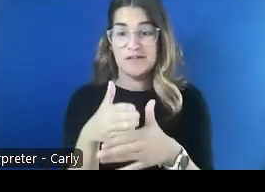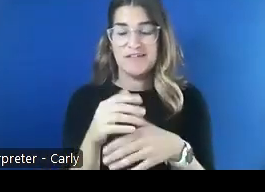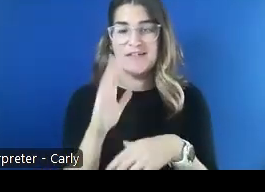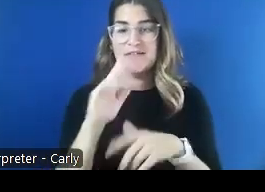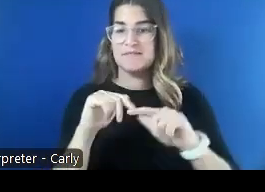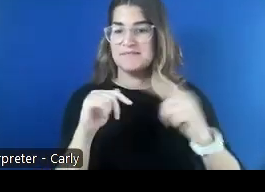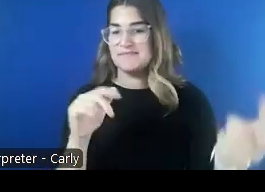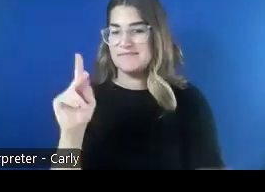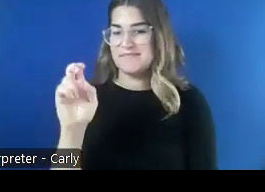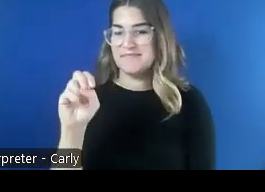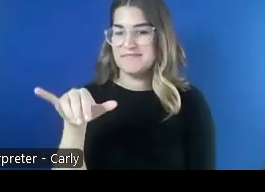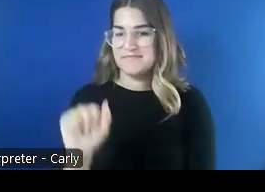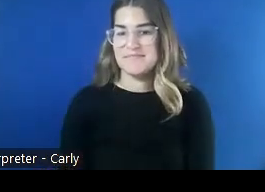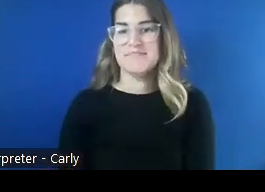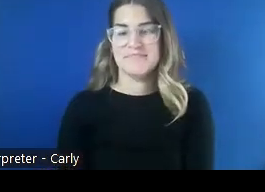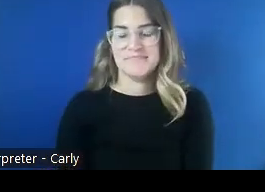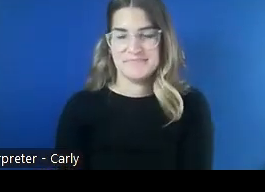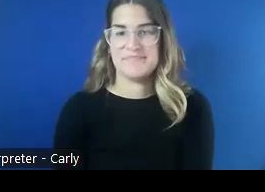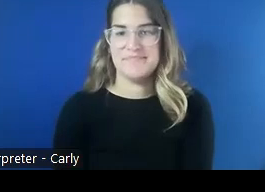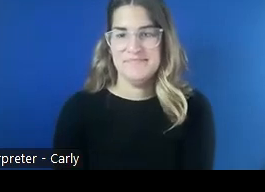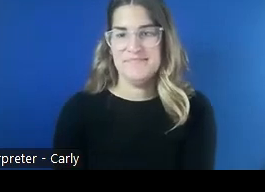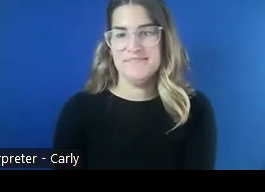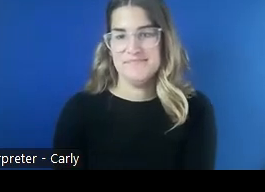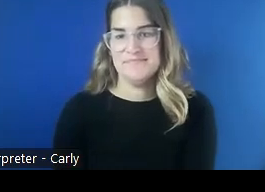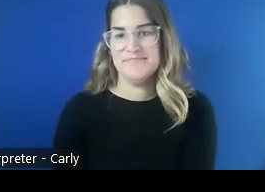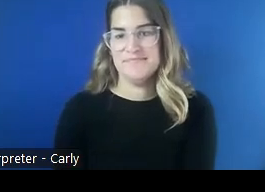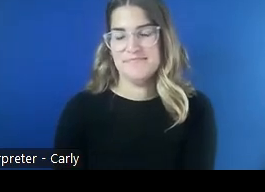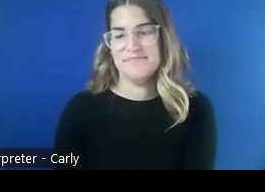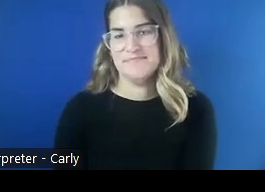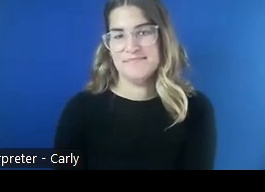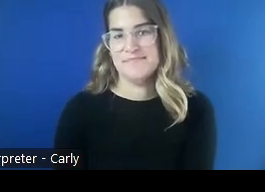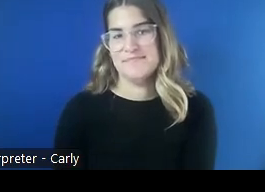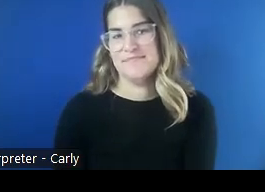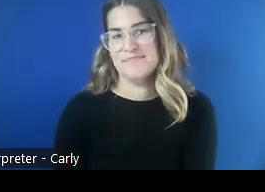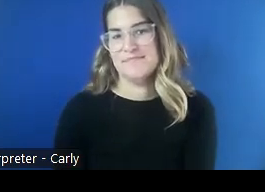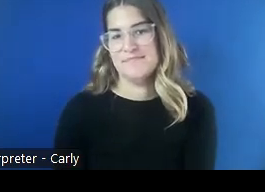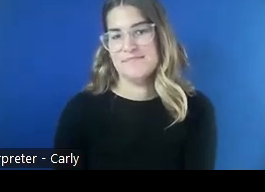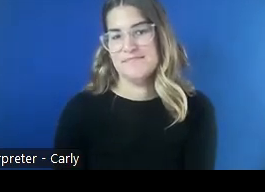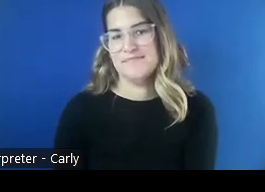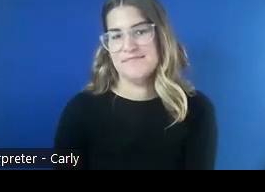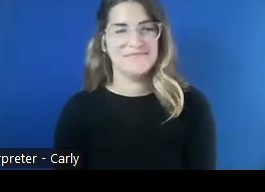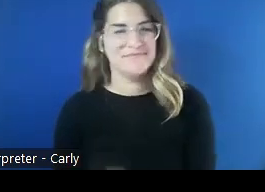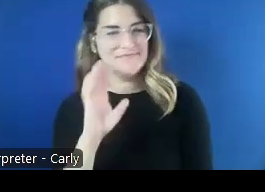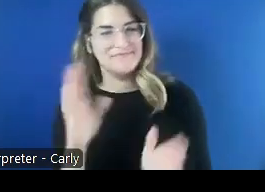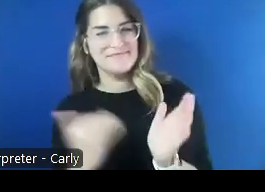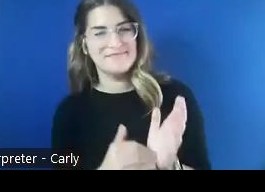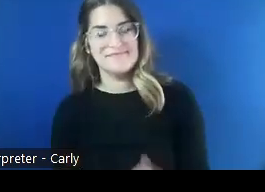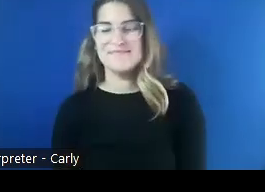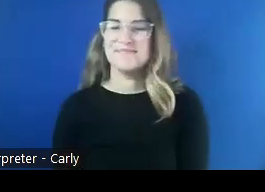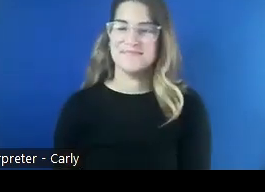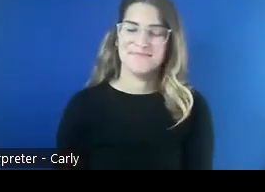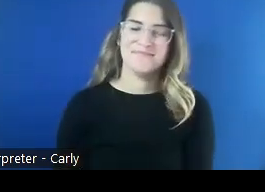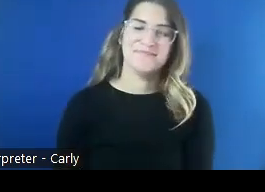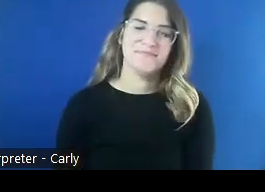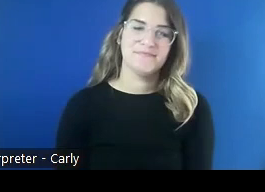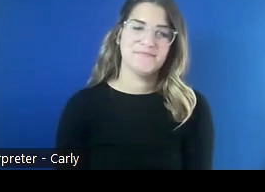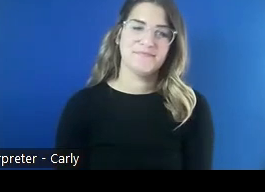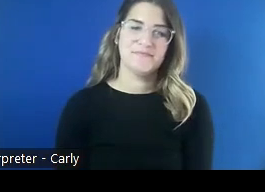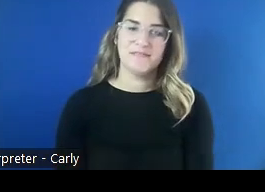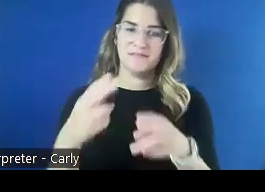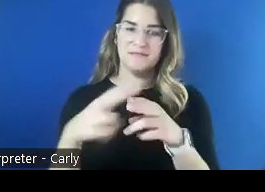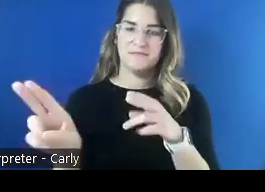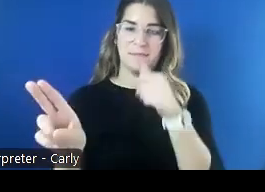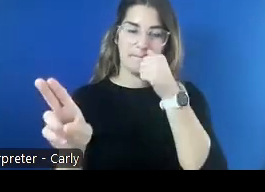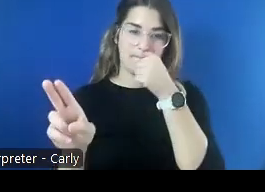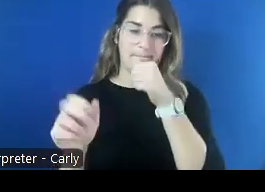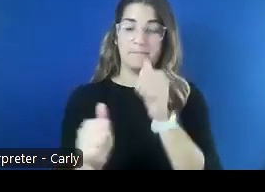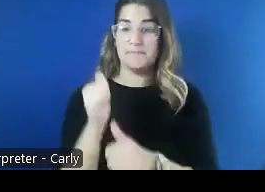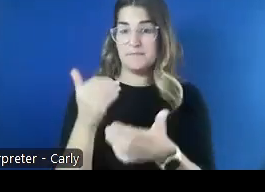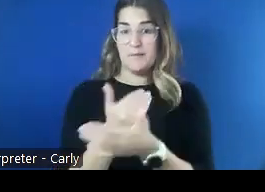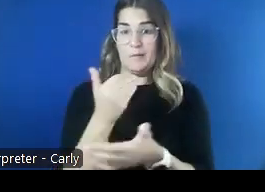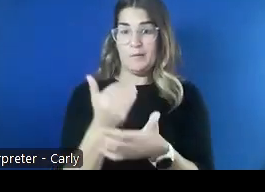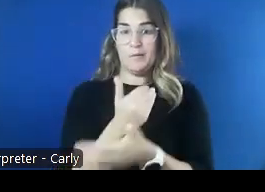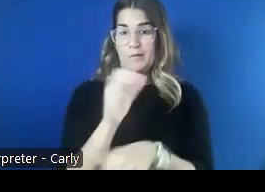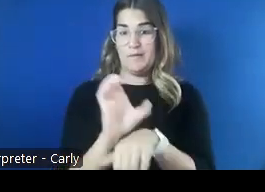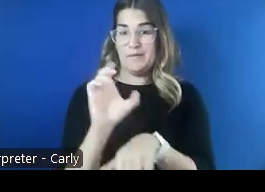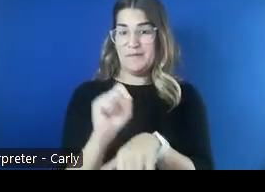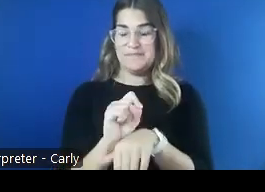Kenya hello again so just very quickly our newest consultation is with breastfeeding and lactation